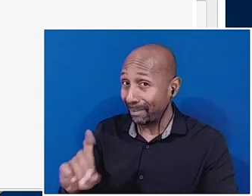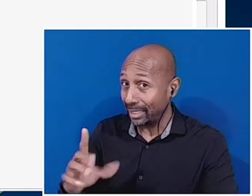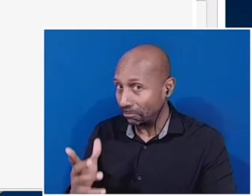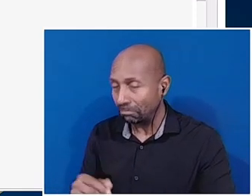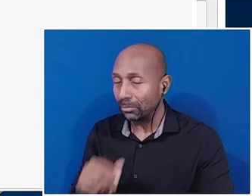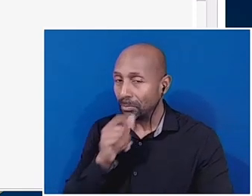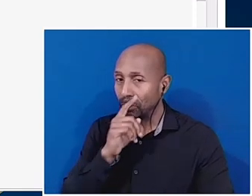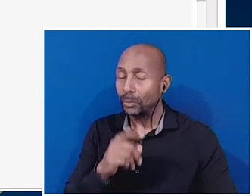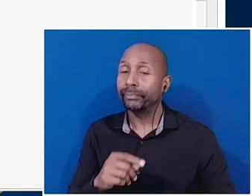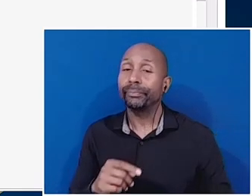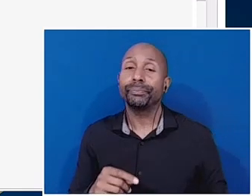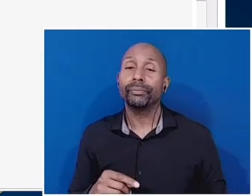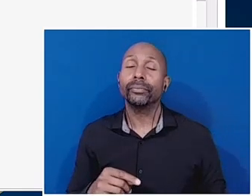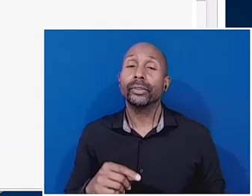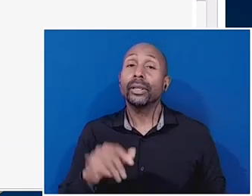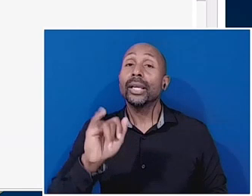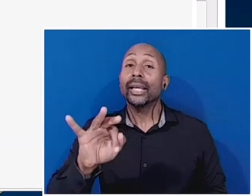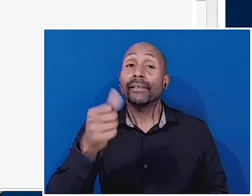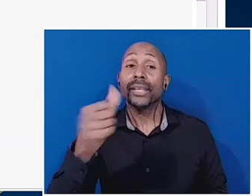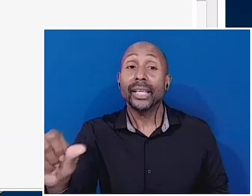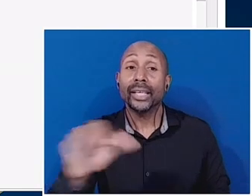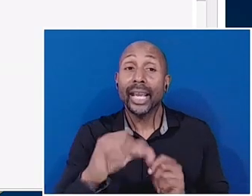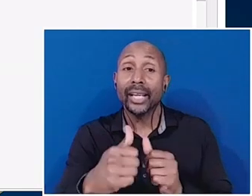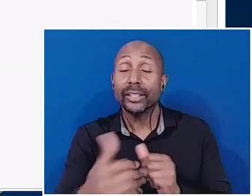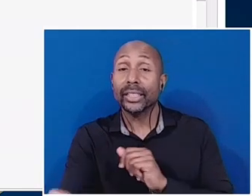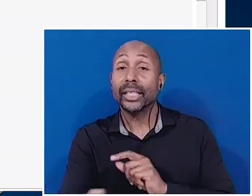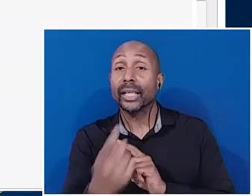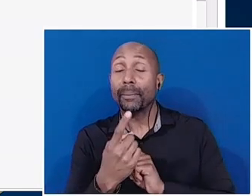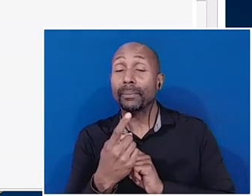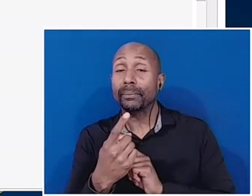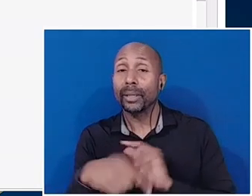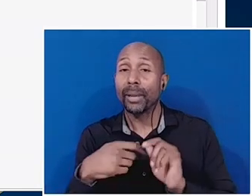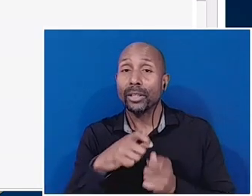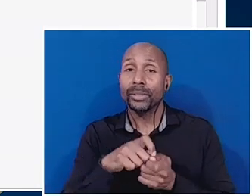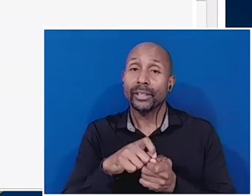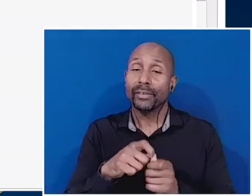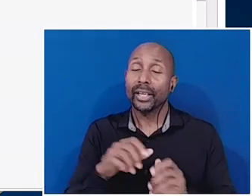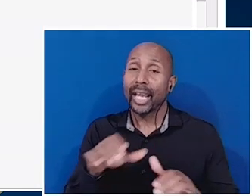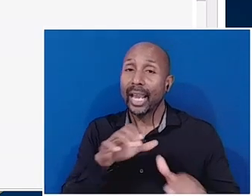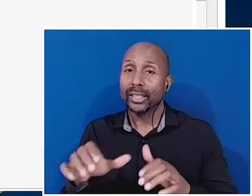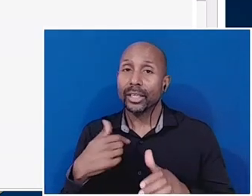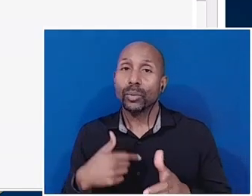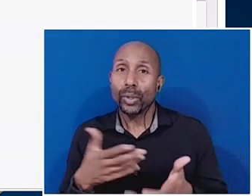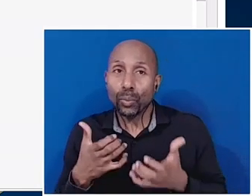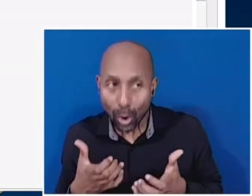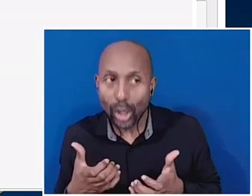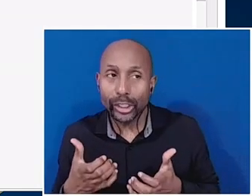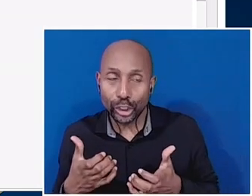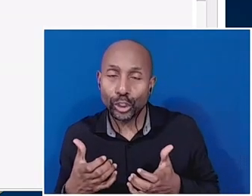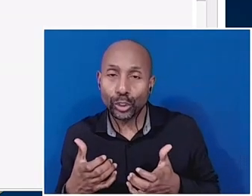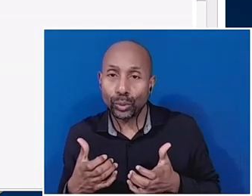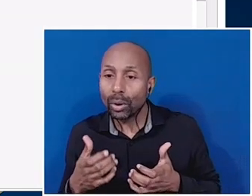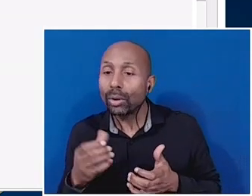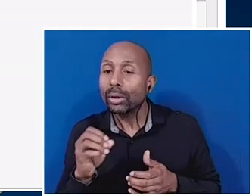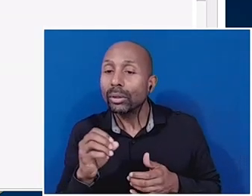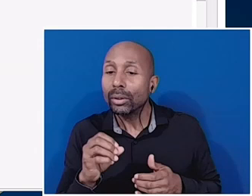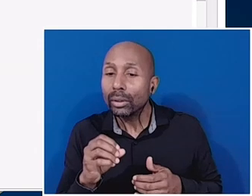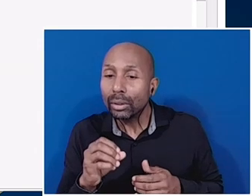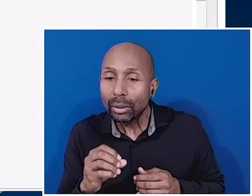about certain actions, you know, we try to at least say, yeah, we have them. But if you have not been getting those, we